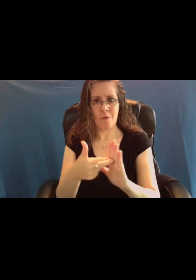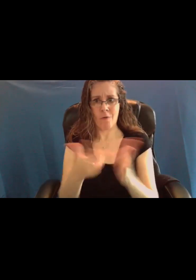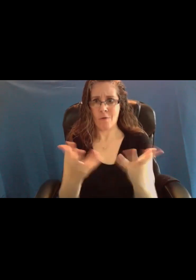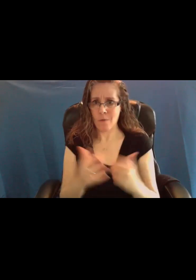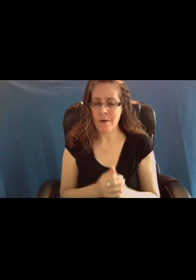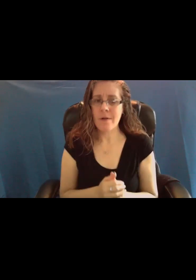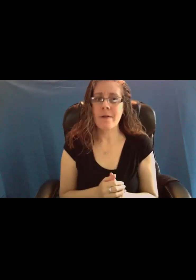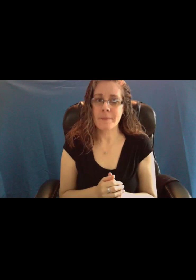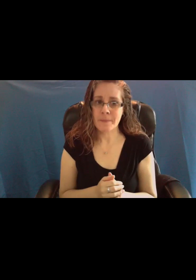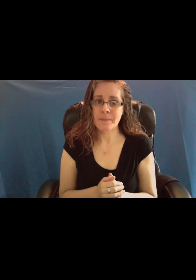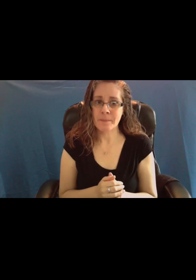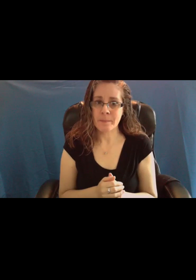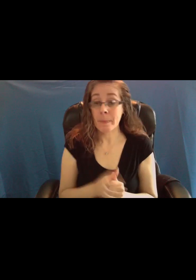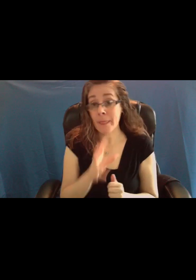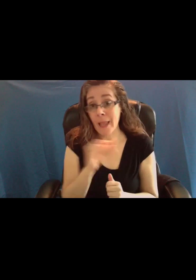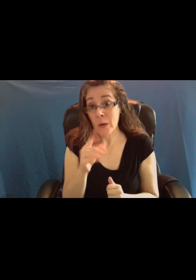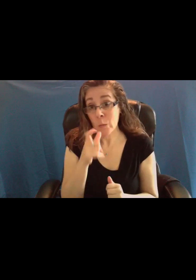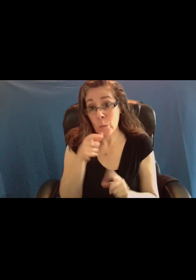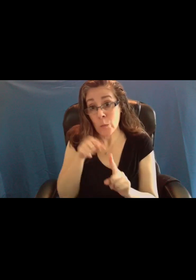course, you know, who the point person is.